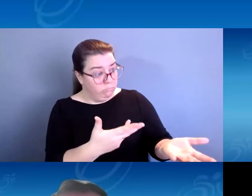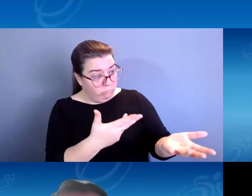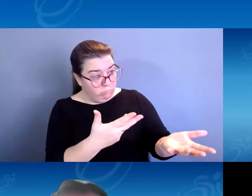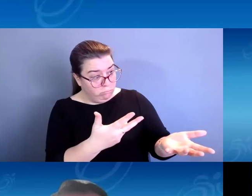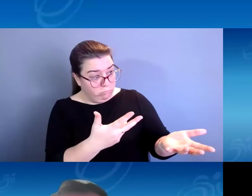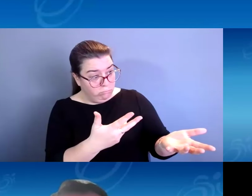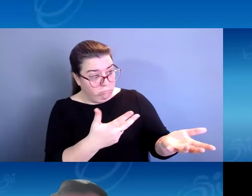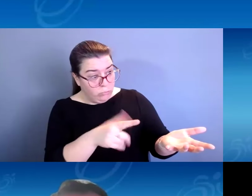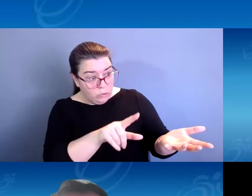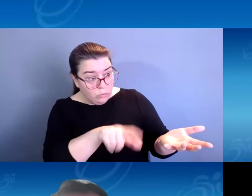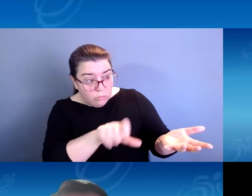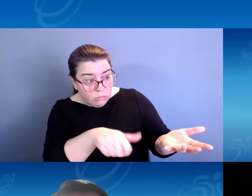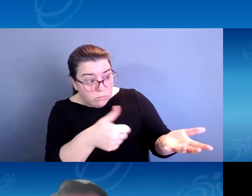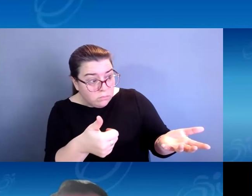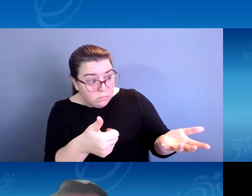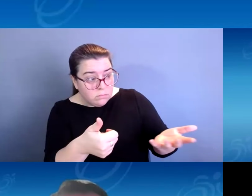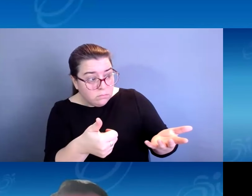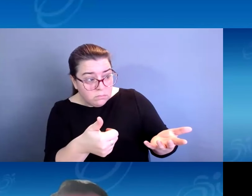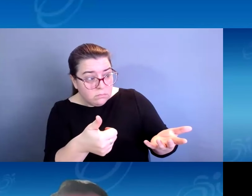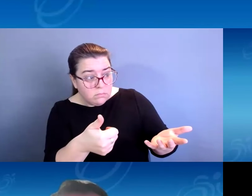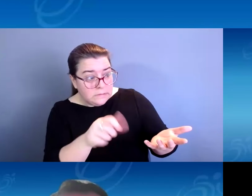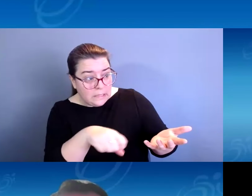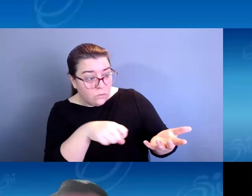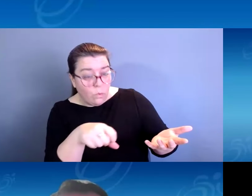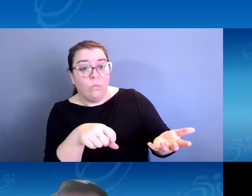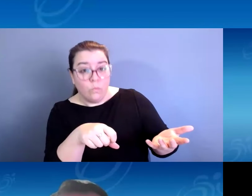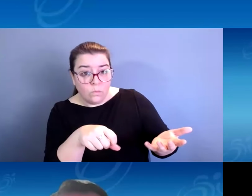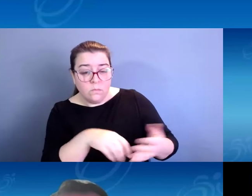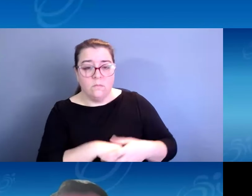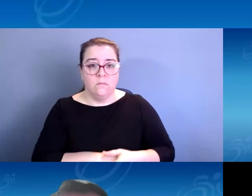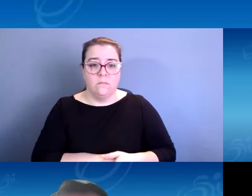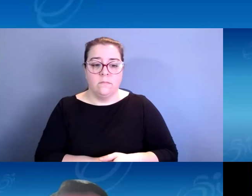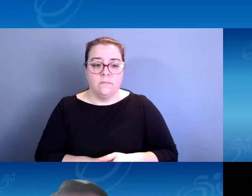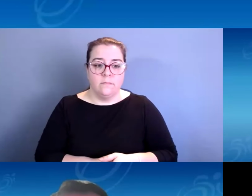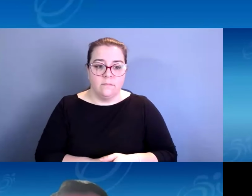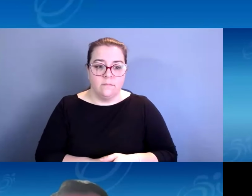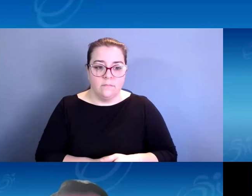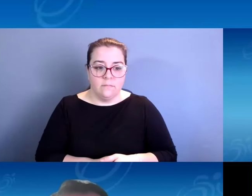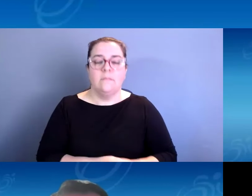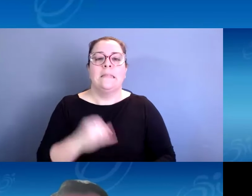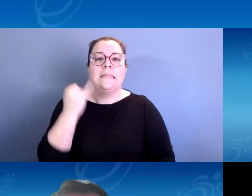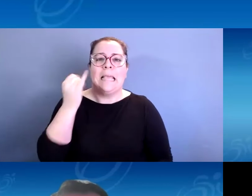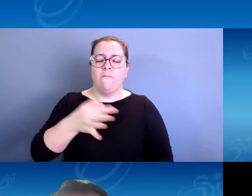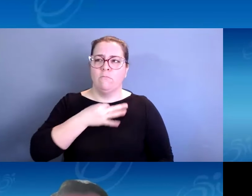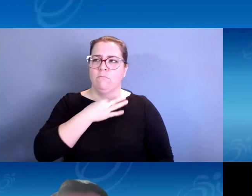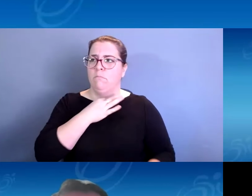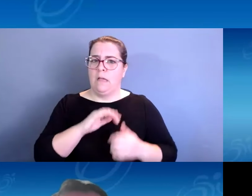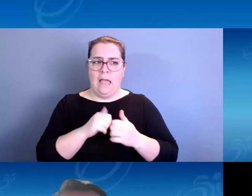If you if you want to understand and think through how to do that. The federal accessibility employment standard dropped today.